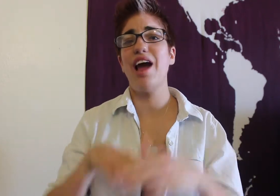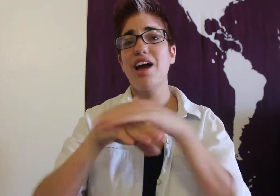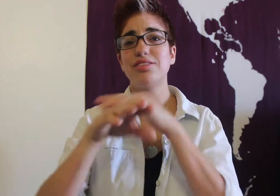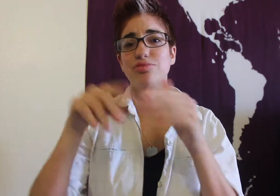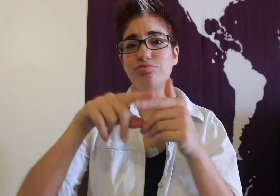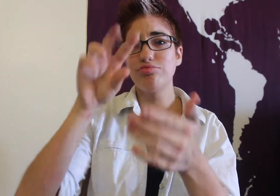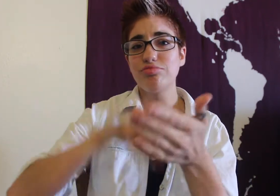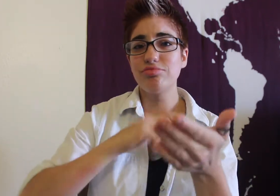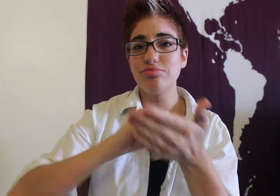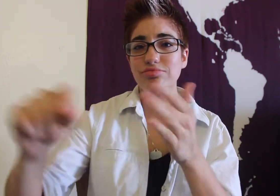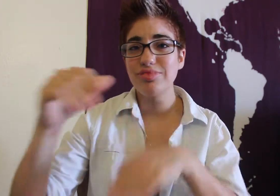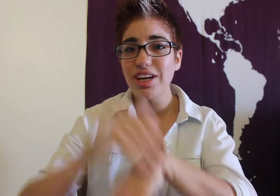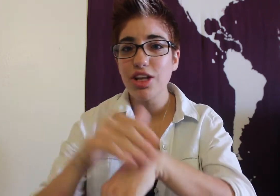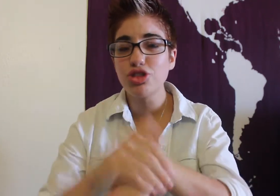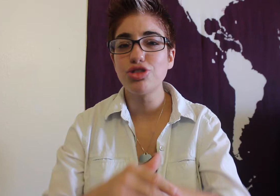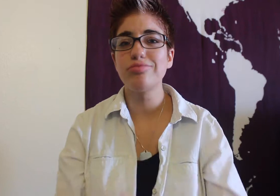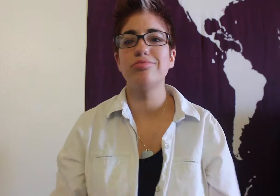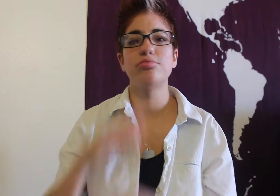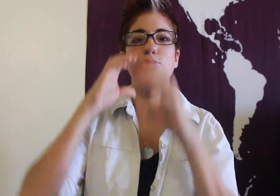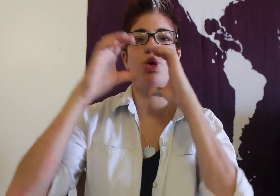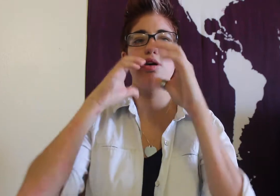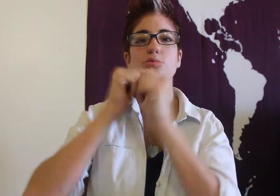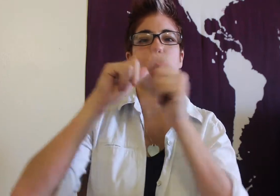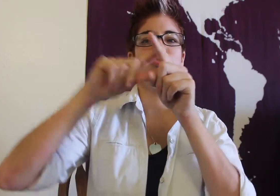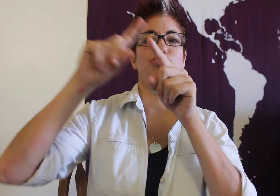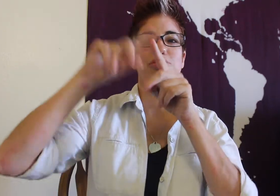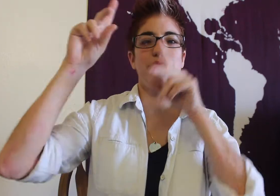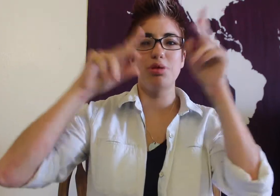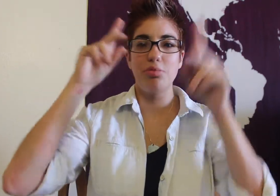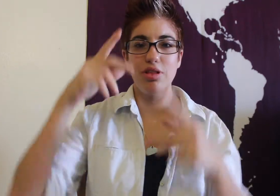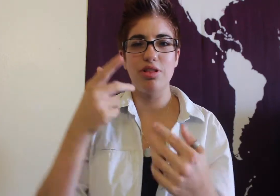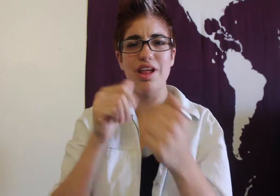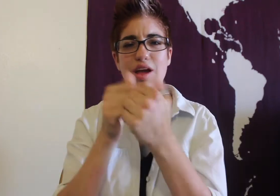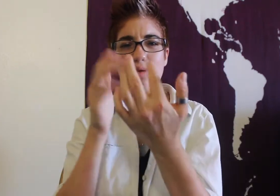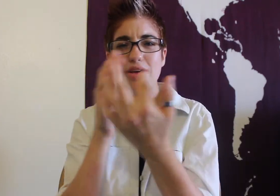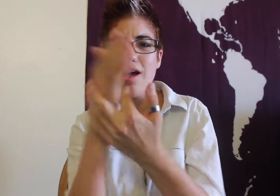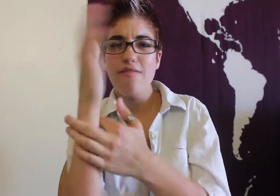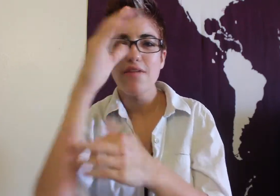It also helped me gain access to reading and writing English and communicating with different people, hearing and Deaf.